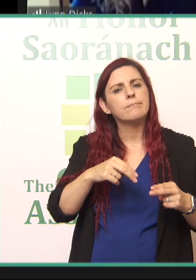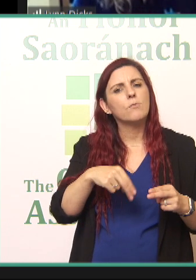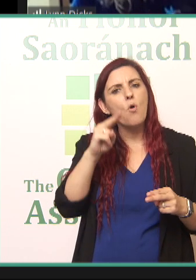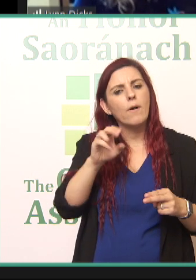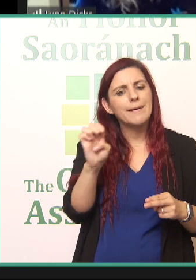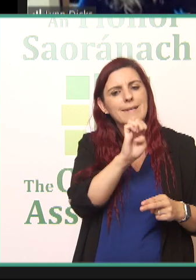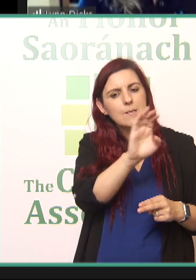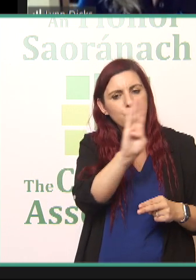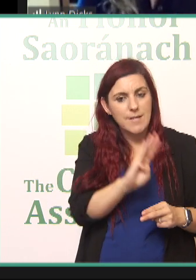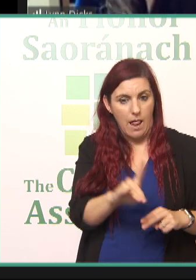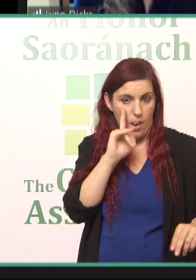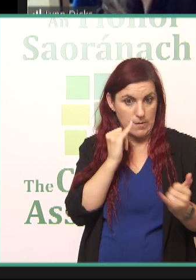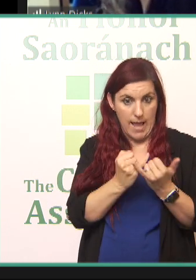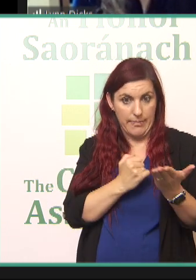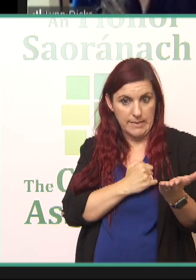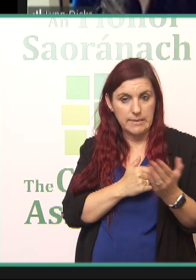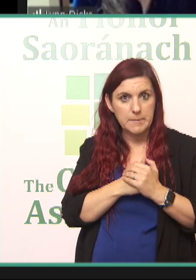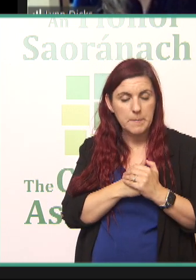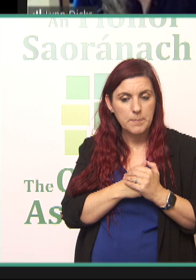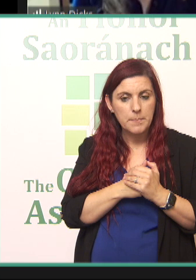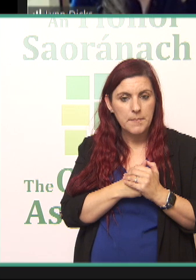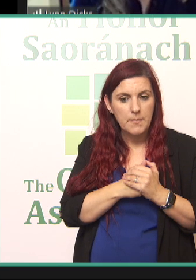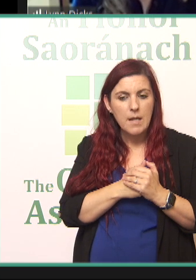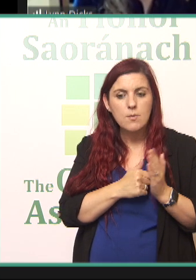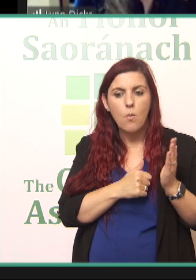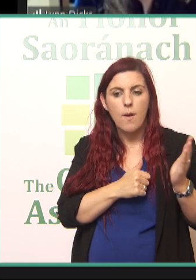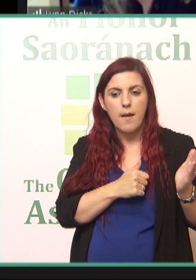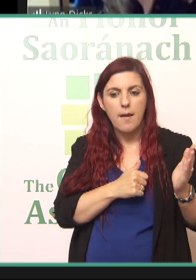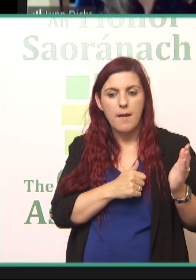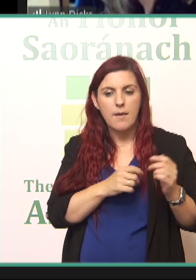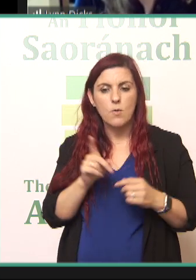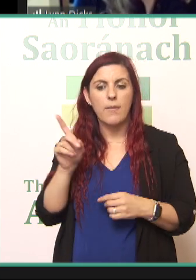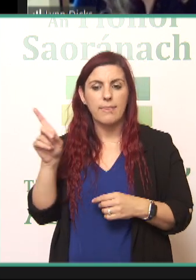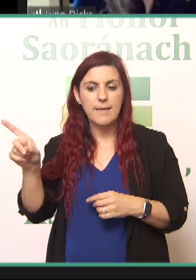this is what that looks like in this part of the world it's it's a dry tropical forest or quite